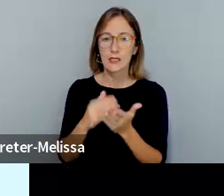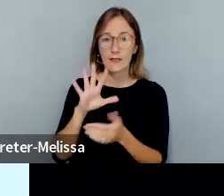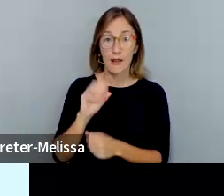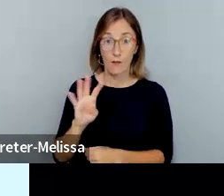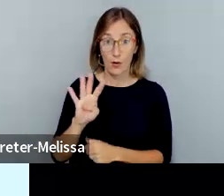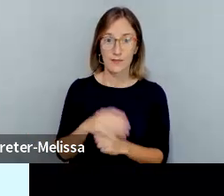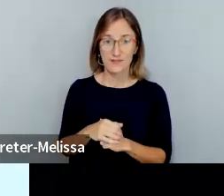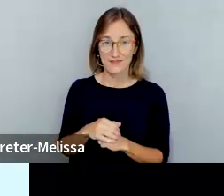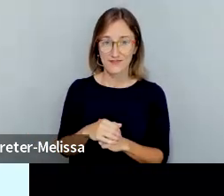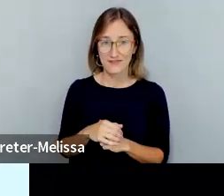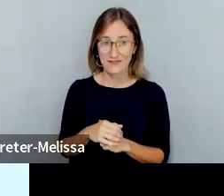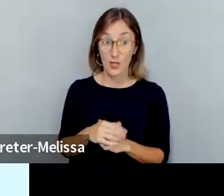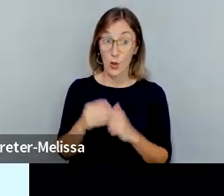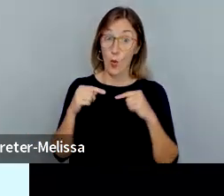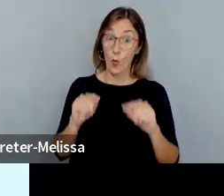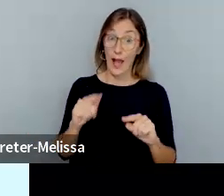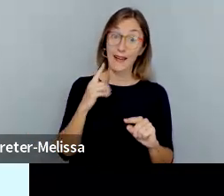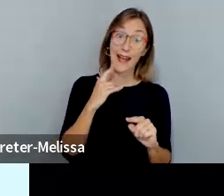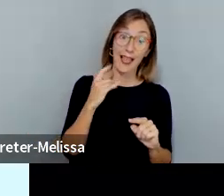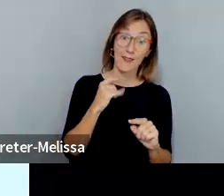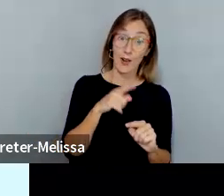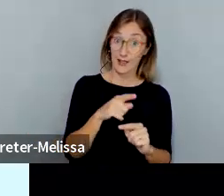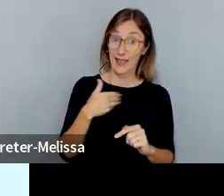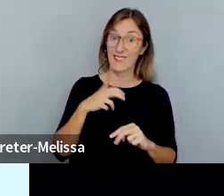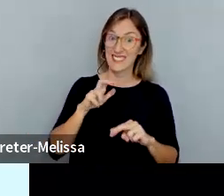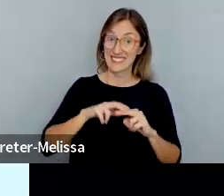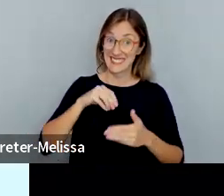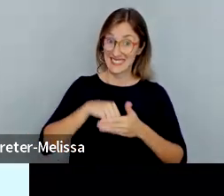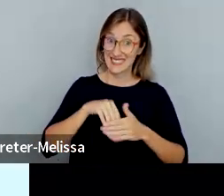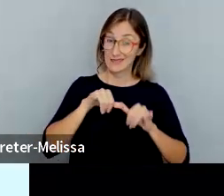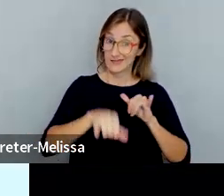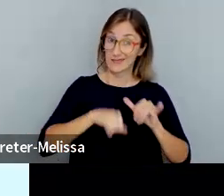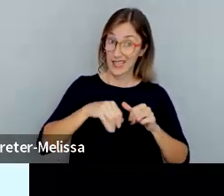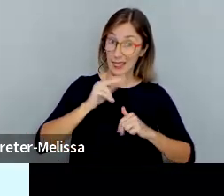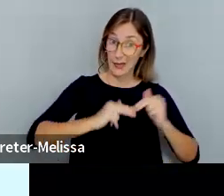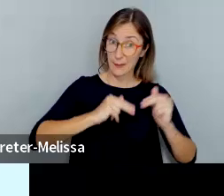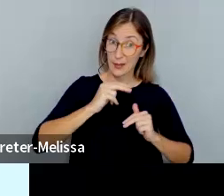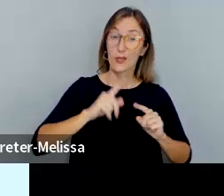Chicago, New York, Washington DC and others protest Carter administration